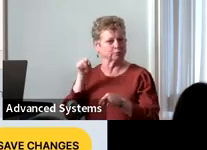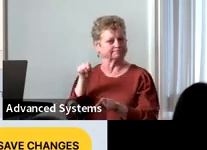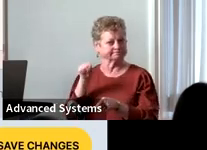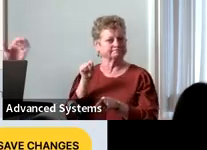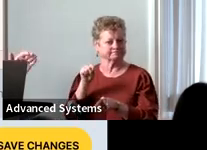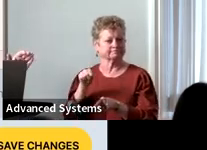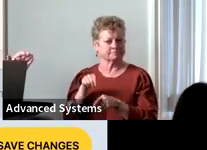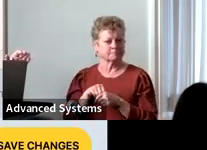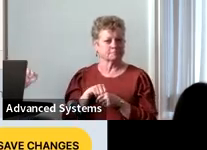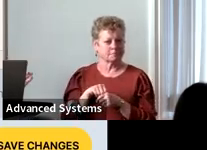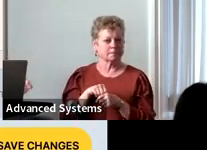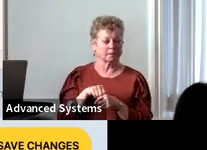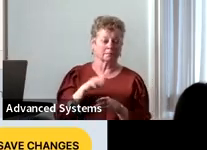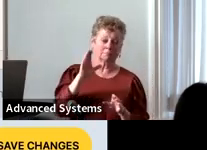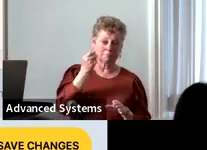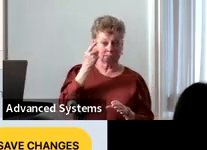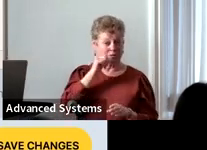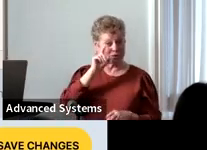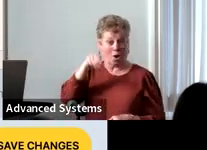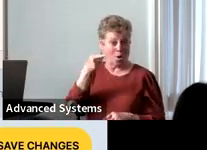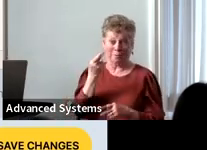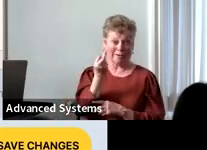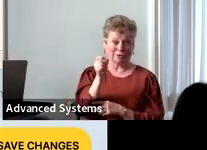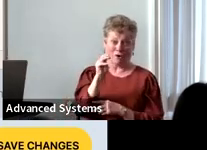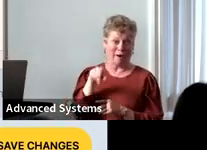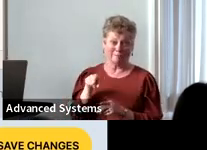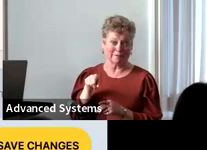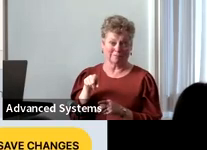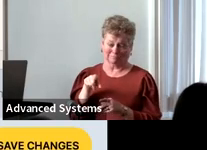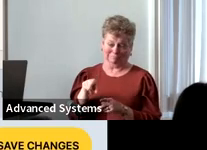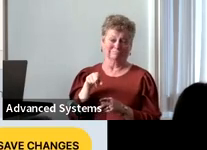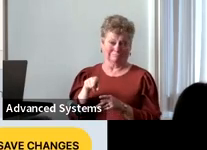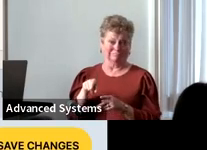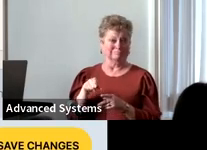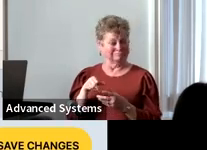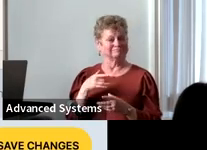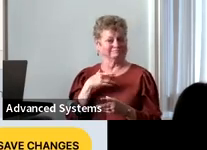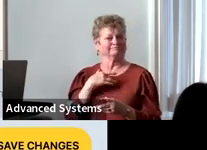This story is not unique to HRM. It's consistent generally speaking with what we find in